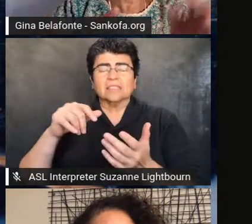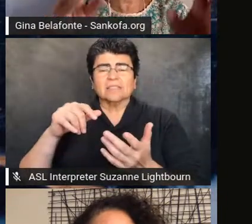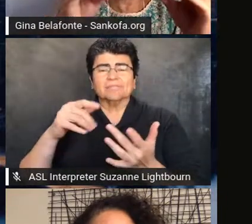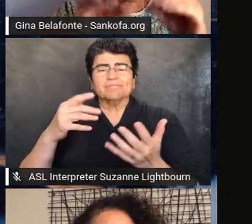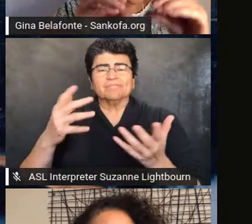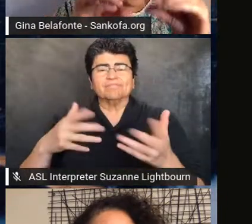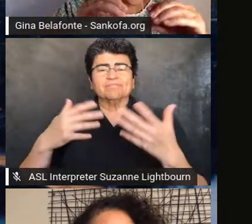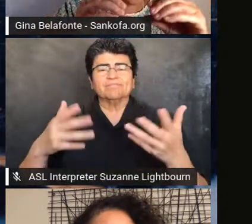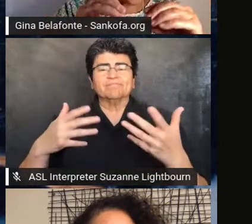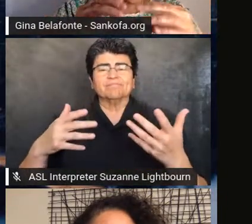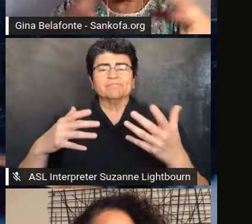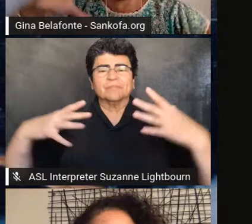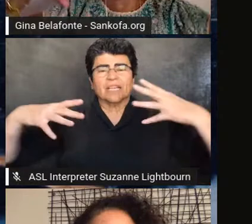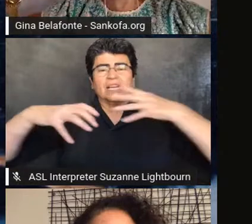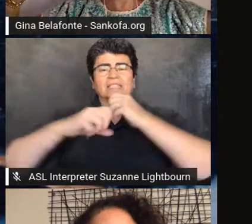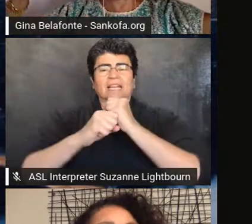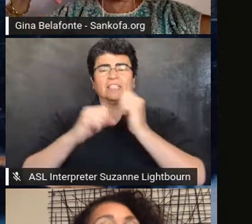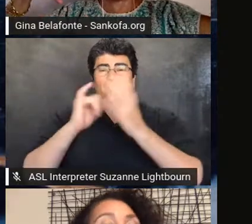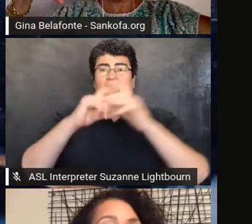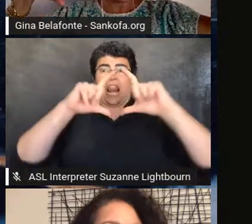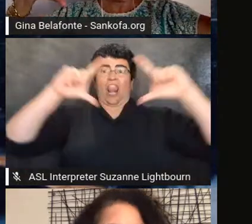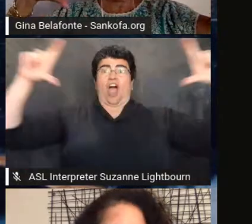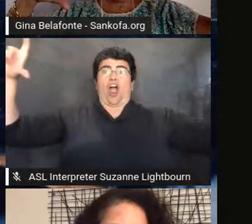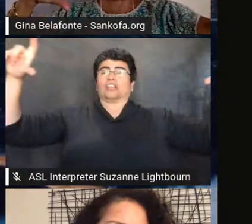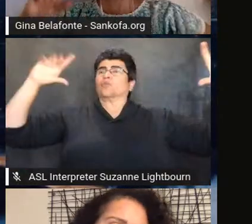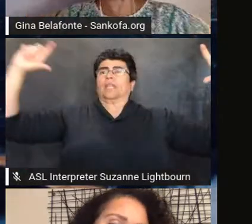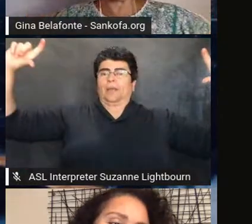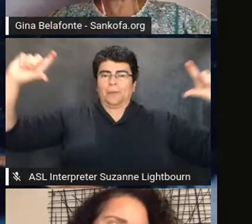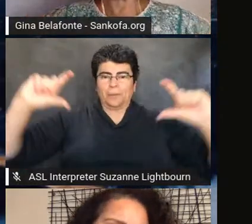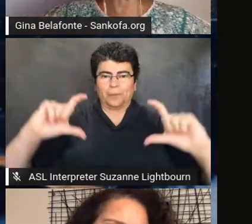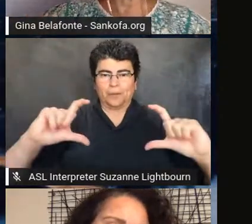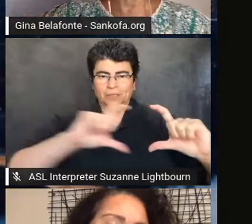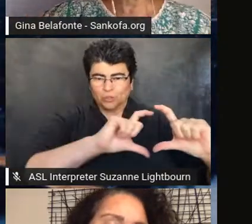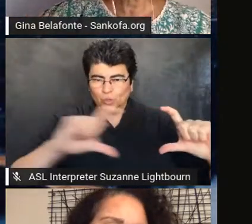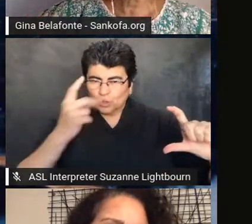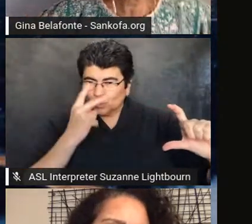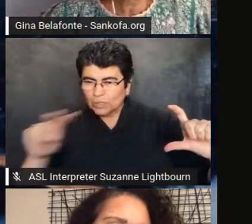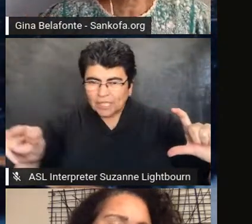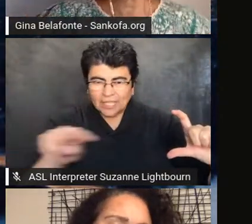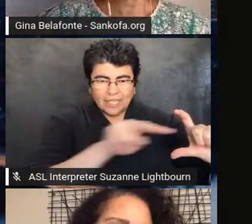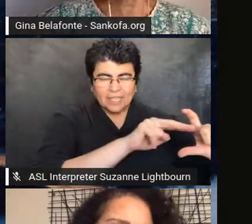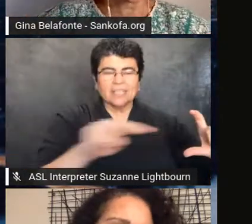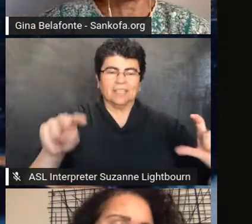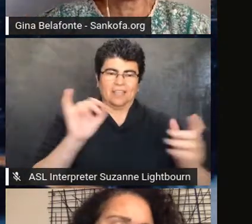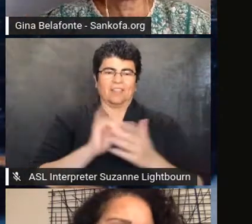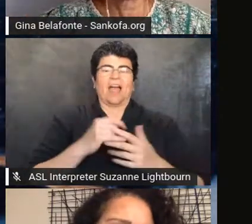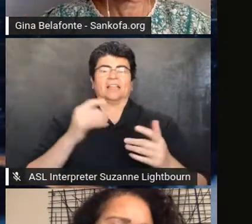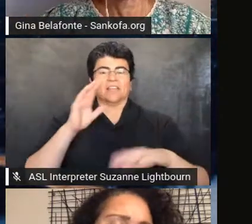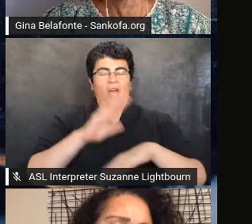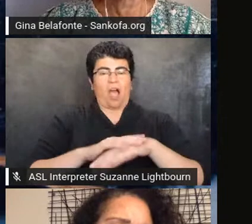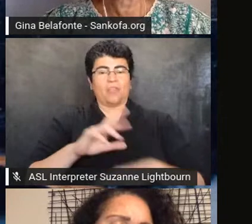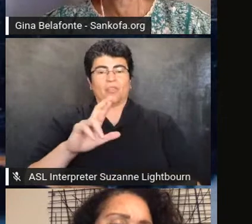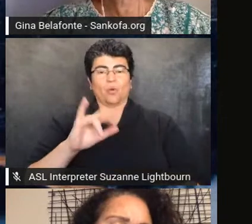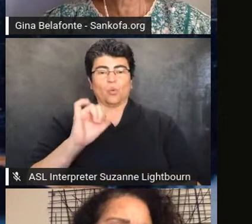that larger piece we saw before? Yes, it is. And that is on the RISD campus, correct?